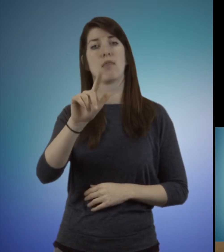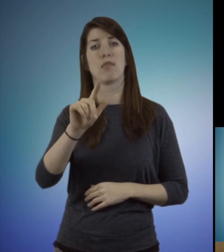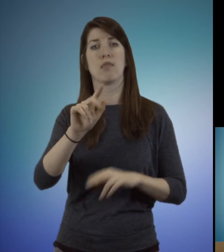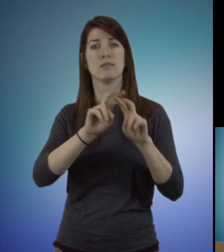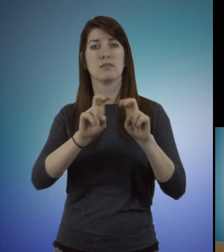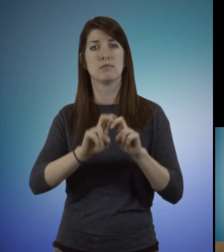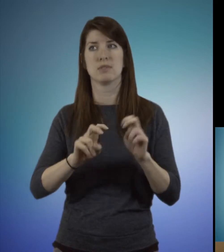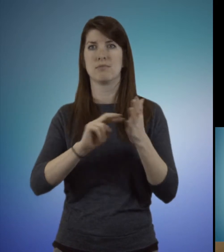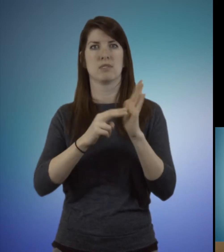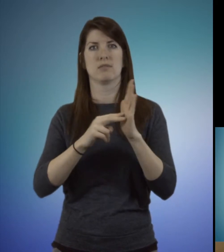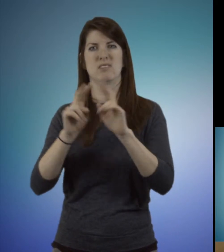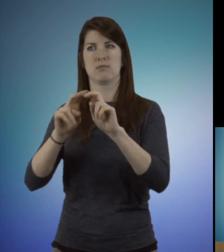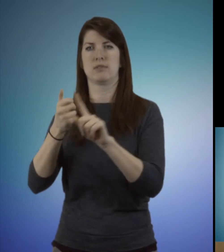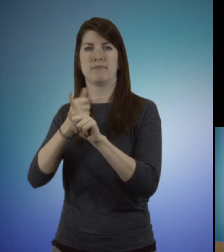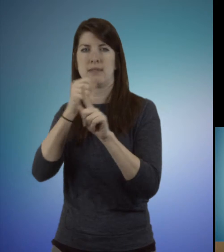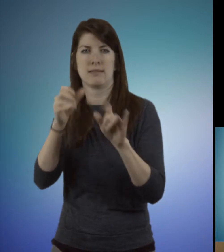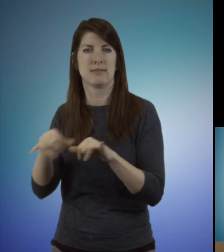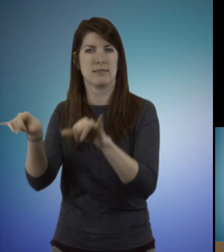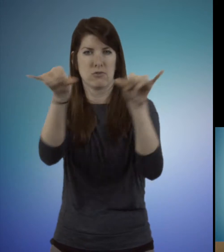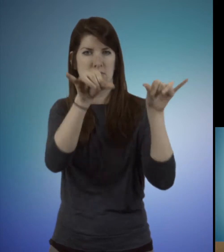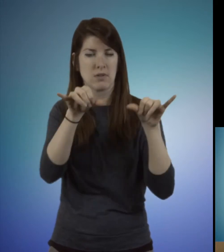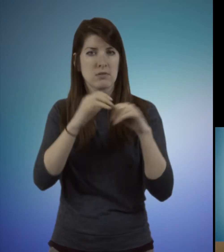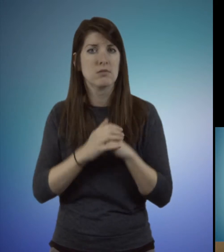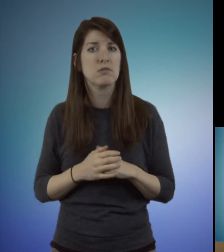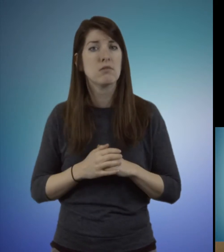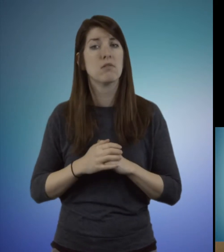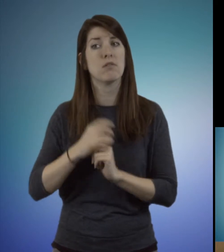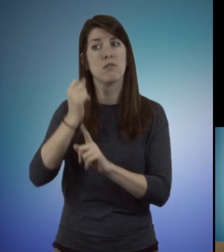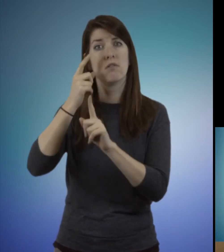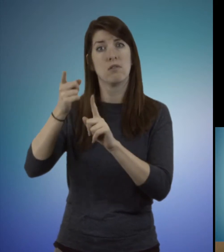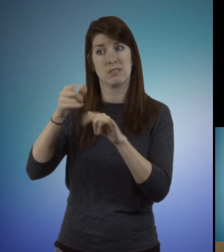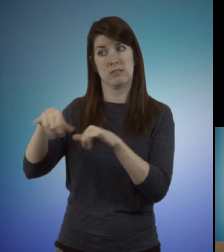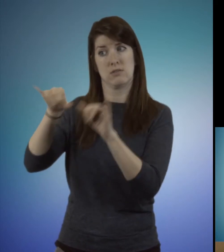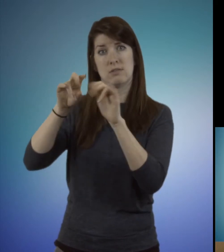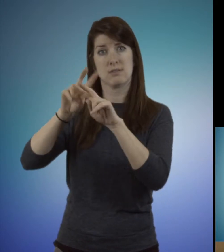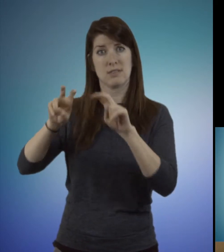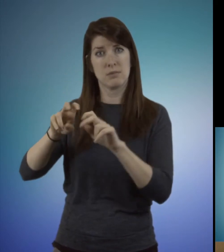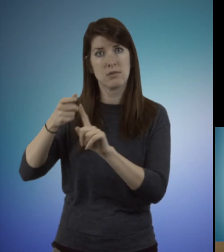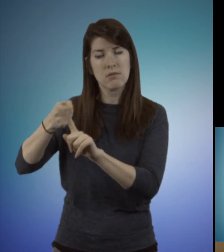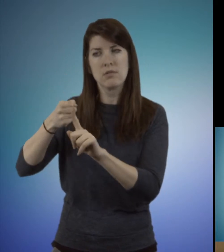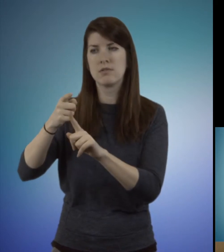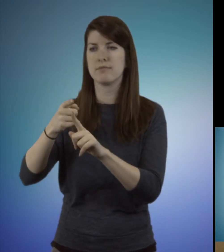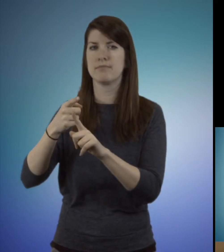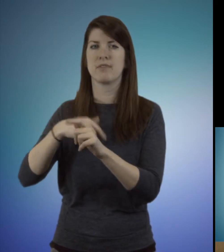This is any assessment that is not standardized, and again, a standardized assessment is one